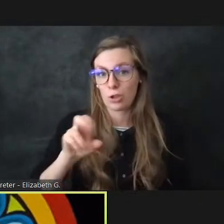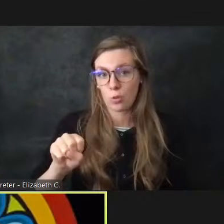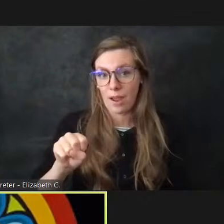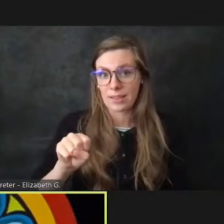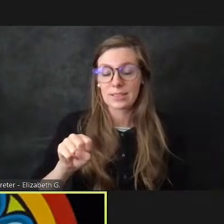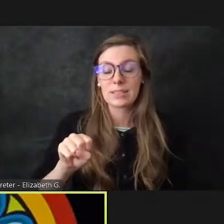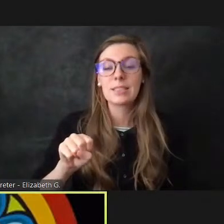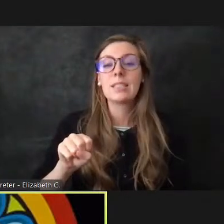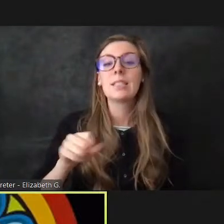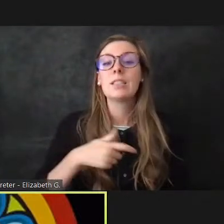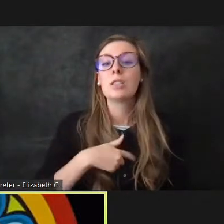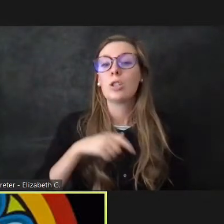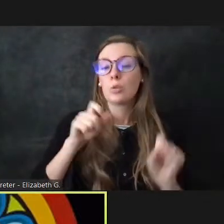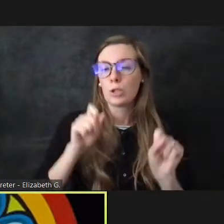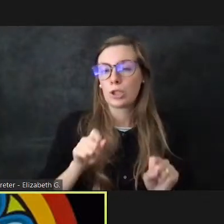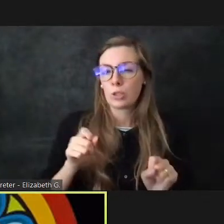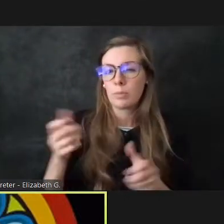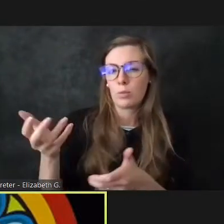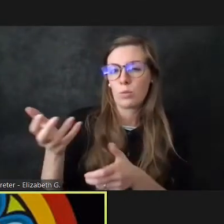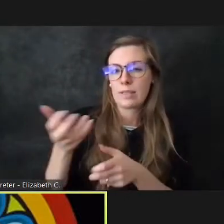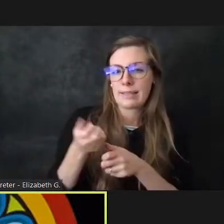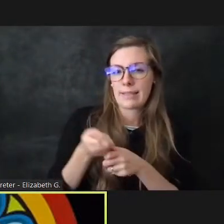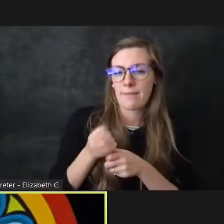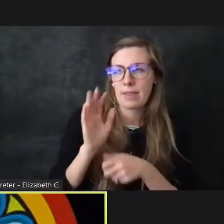we should be getting them around the 20 September.